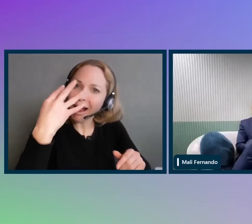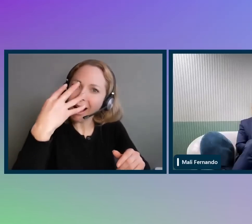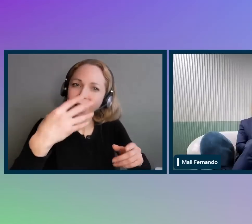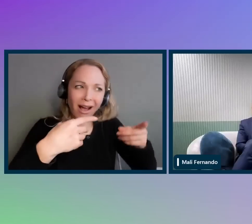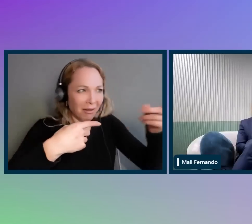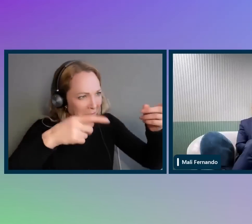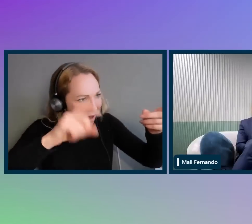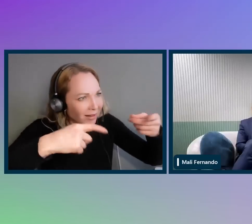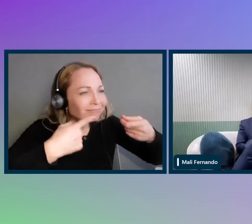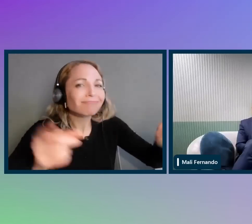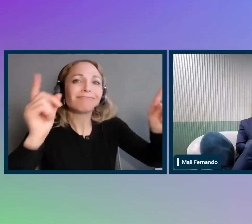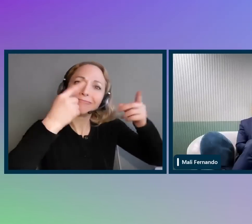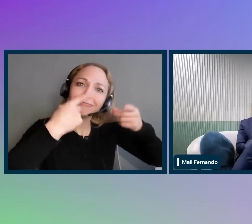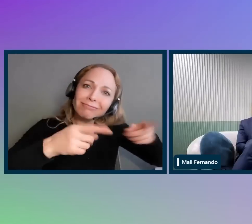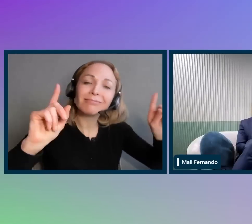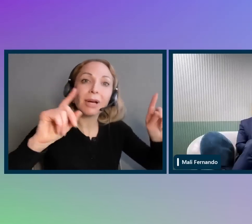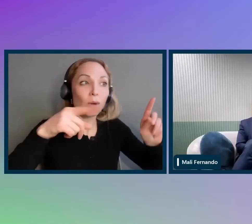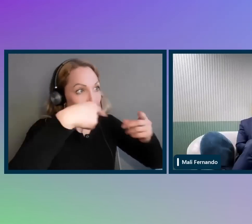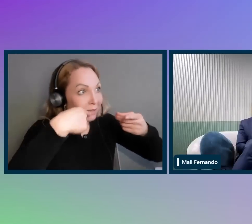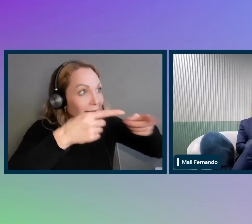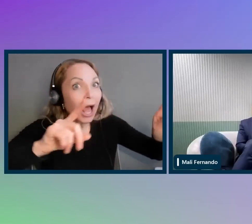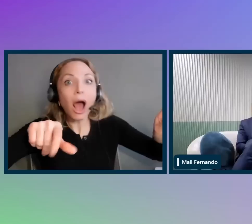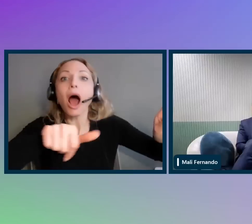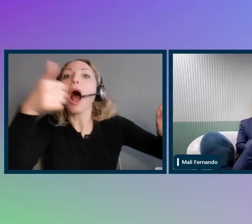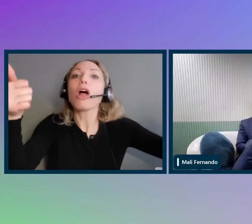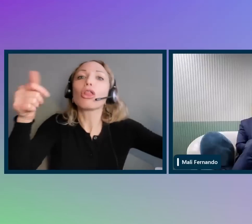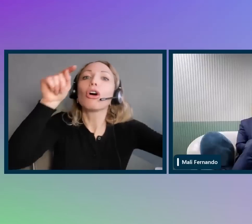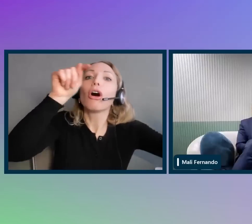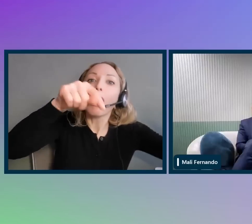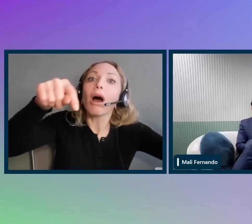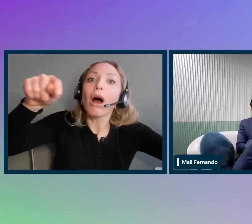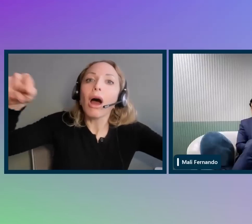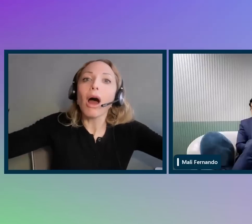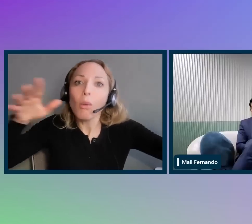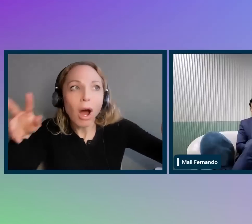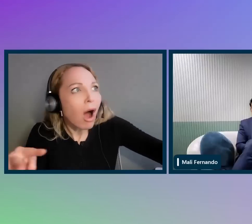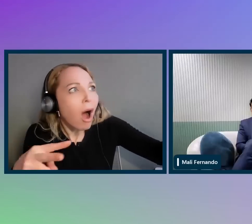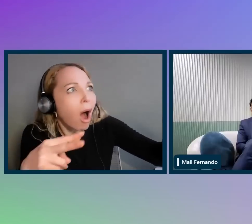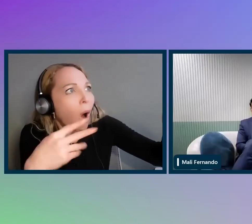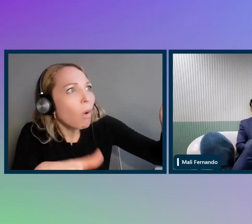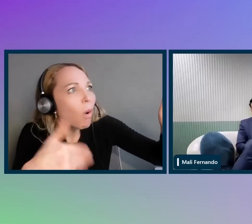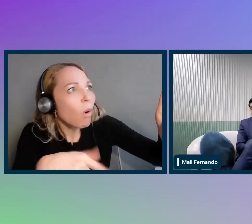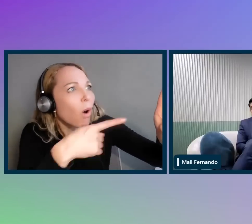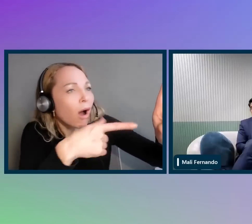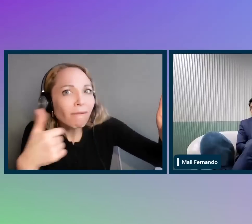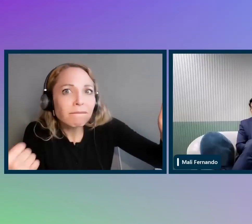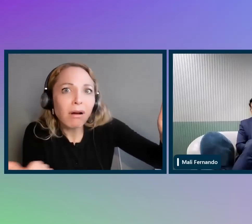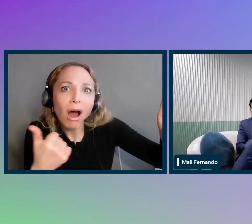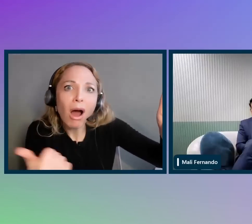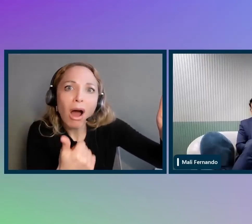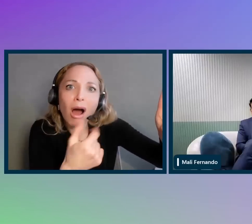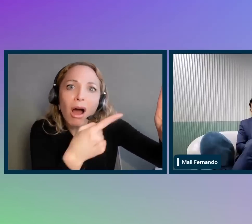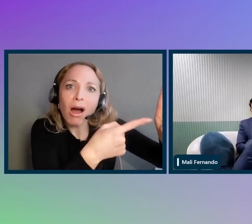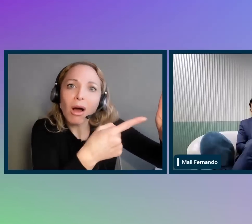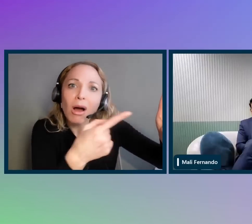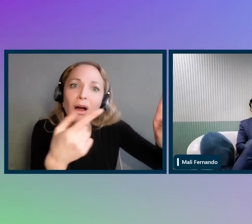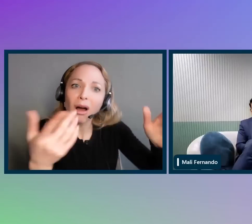We're gonna start talking more about the work that we do, if for nothing else, to inspire the organization to follow our lead.